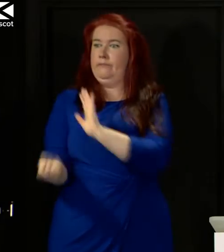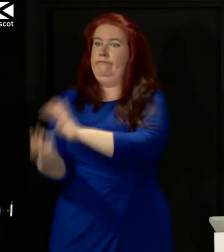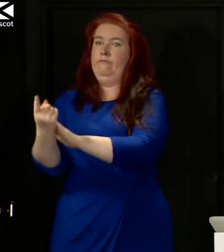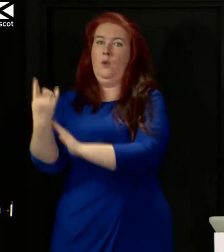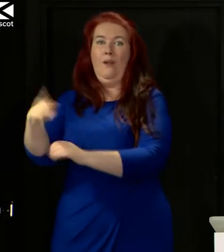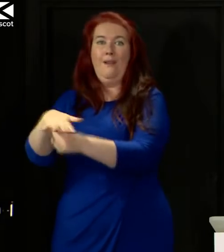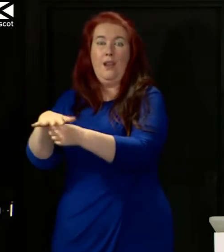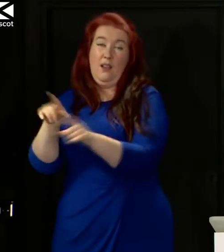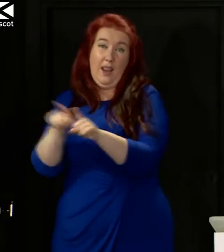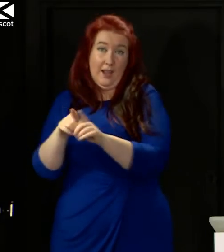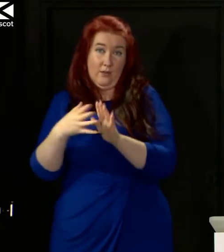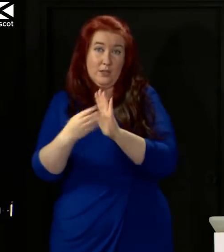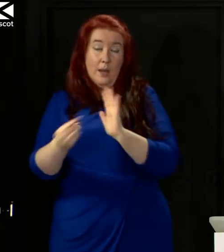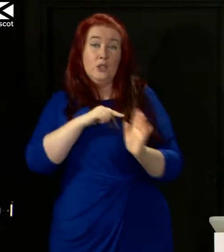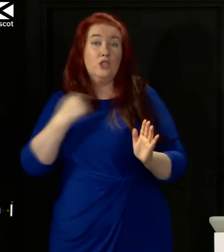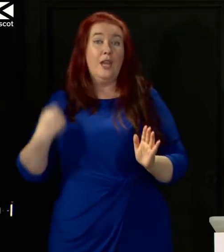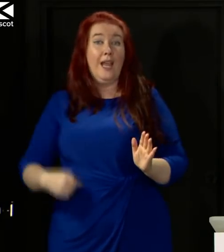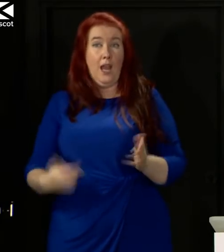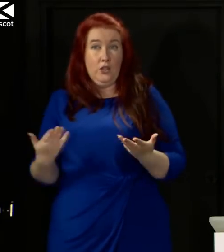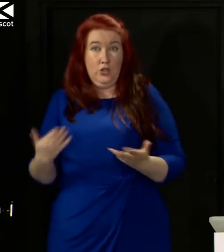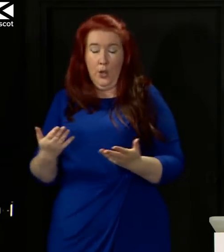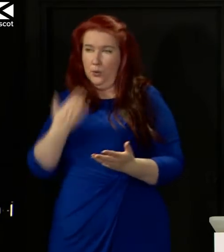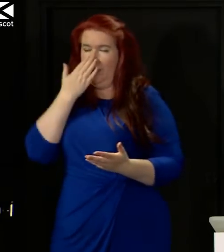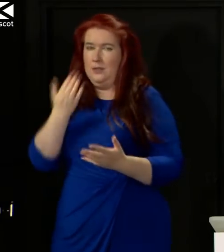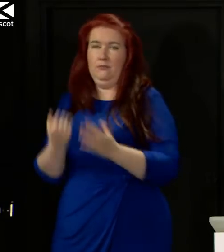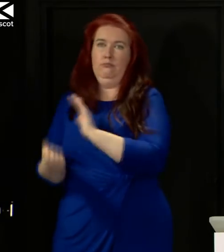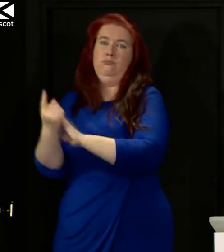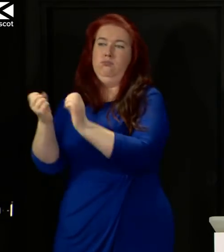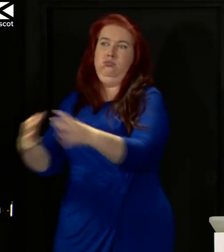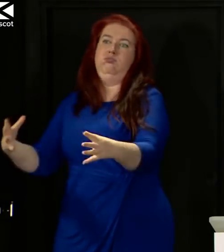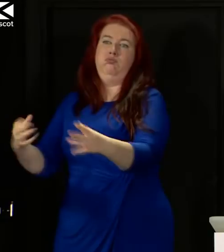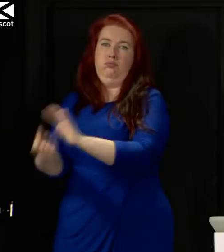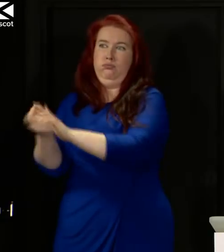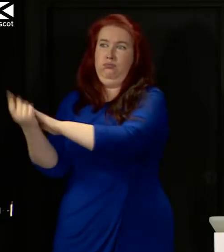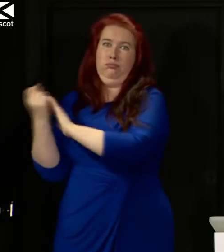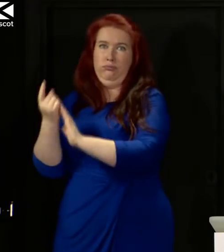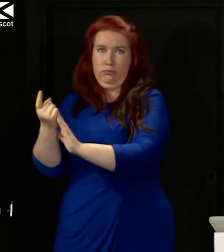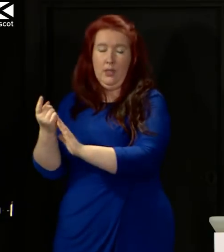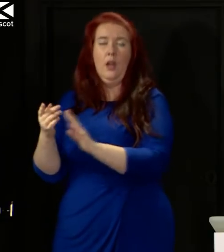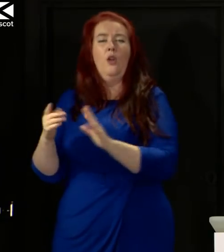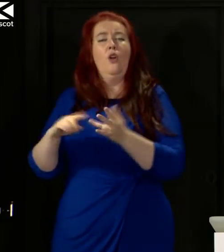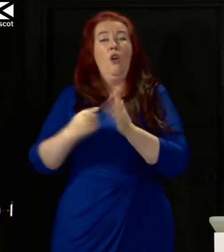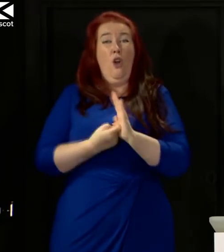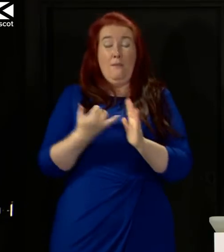one China is dealing with right now, or increased transmission as we face the winter period